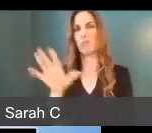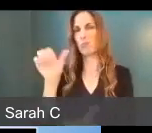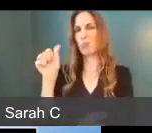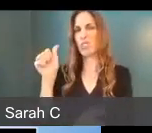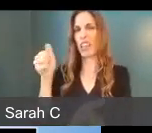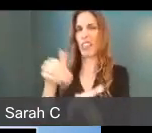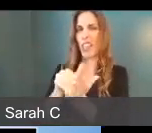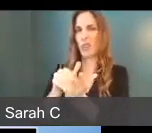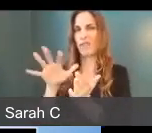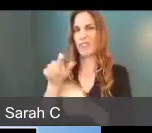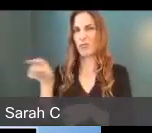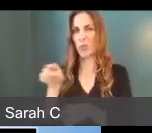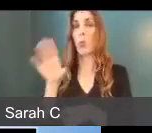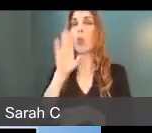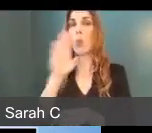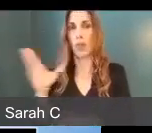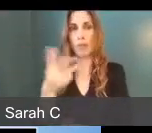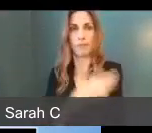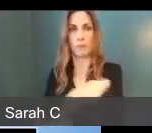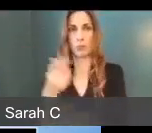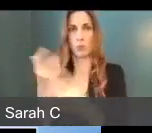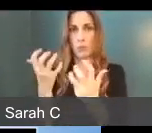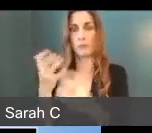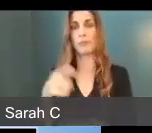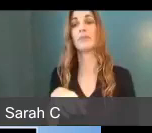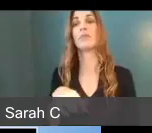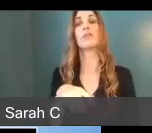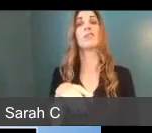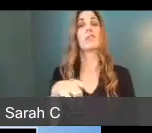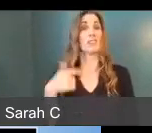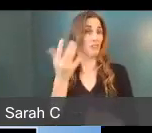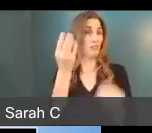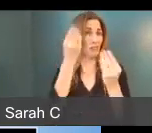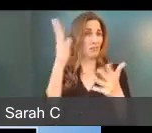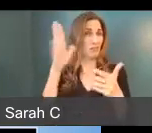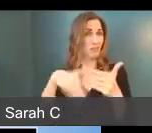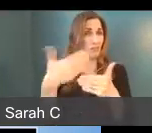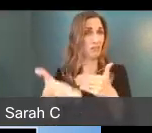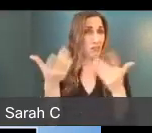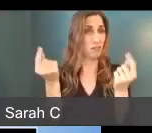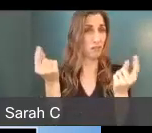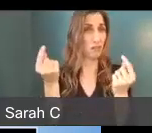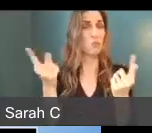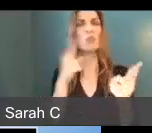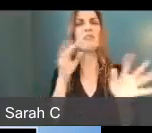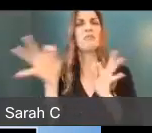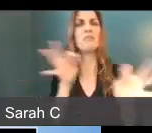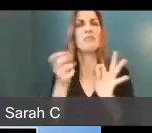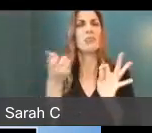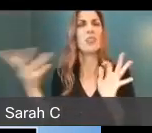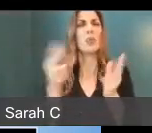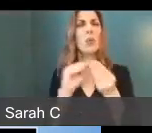sense of what's coming next, we've pulled together just a few numbers of people that are in the 1B